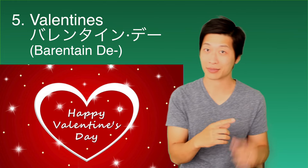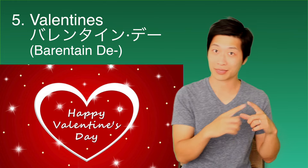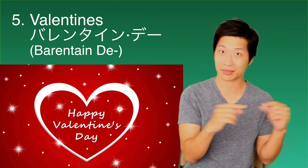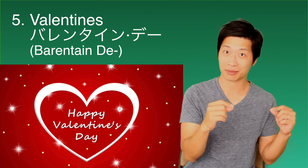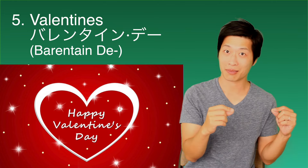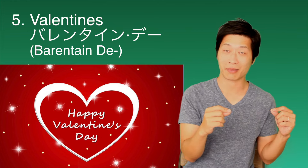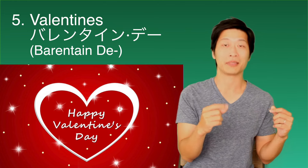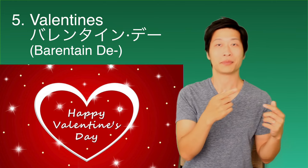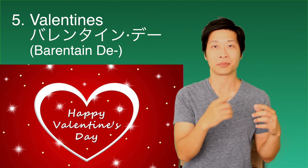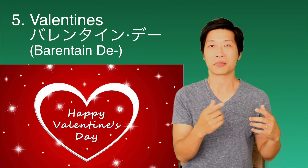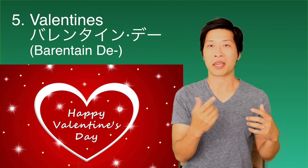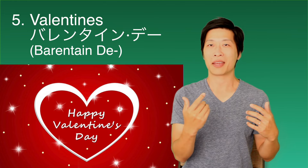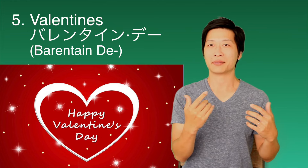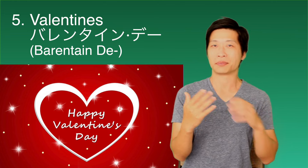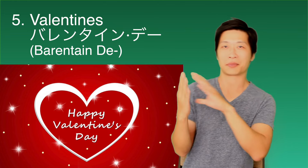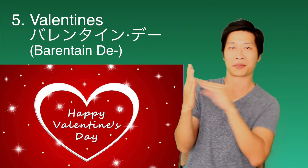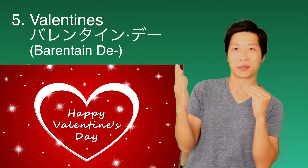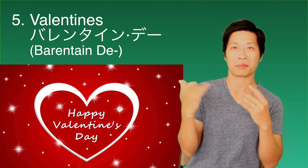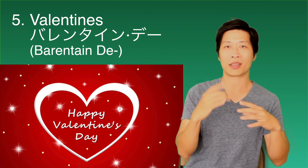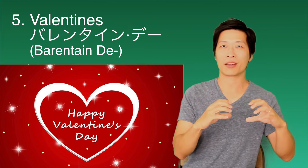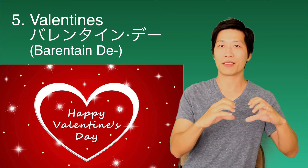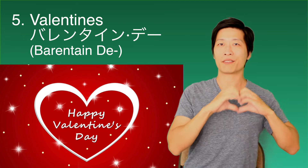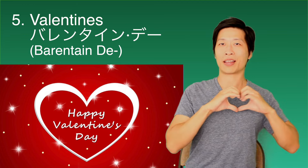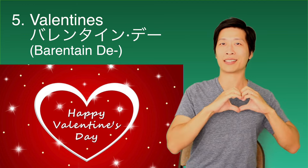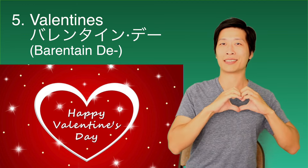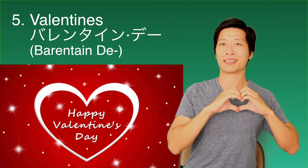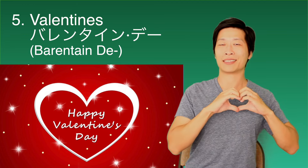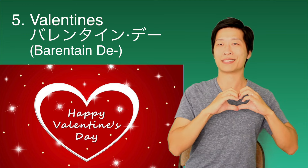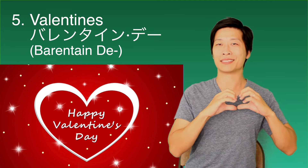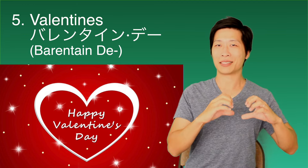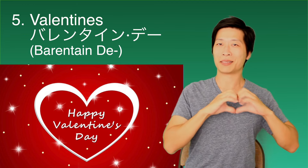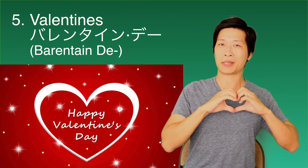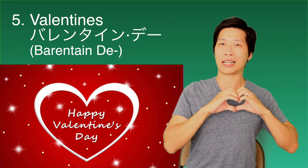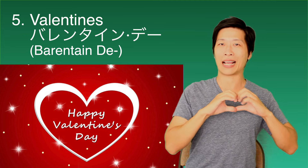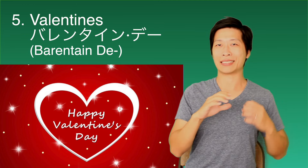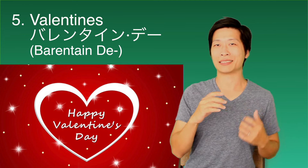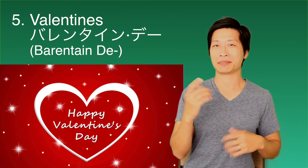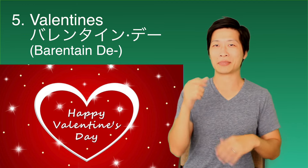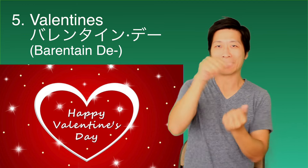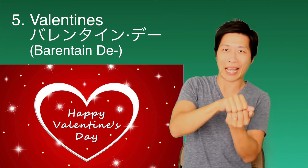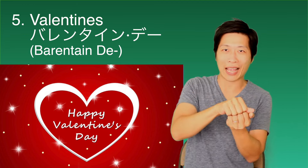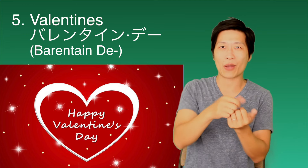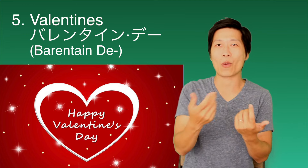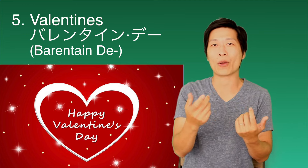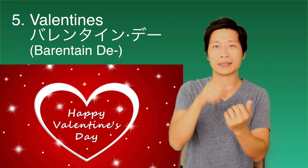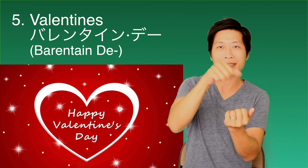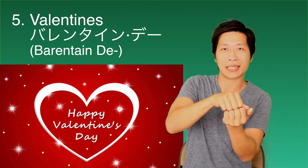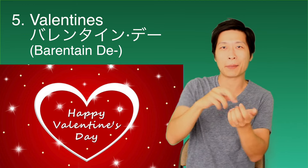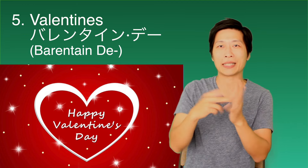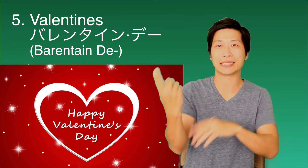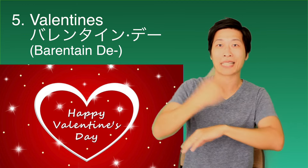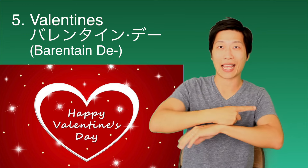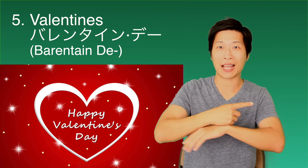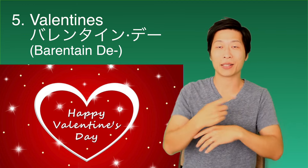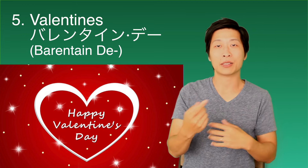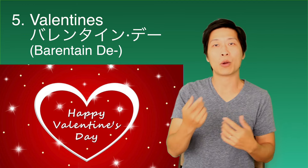is similar to use two hands for the "Heart" or "Heart Day". They tend to spell it